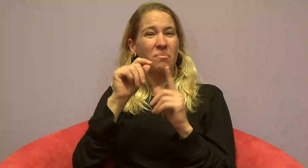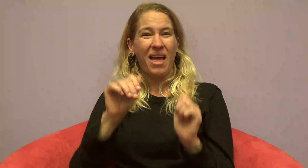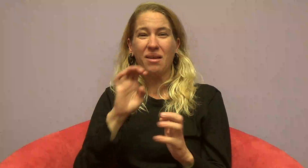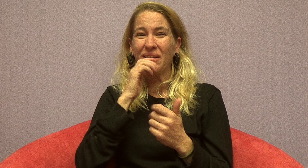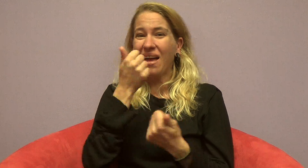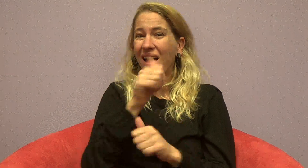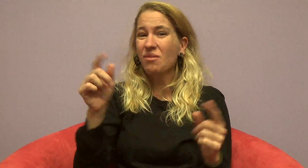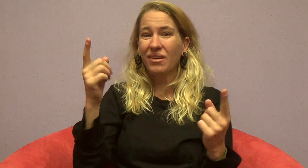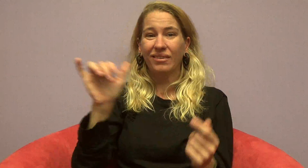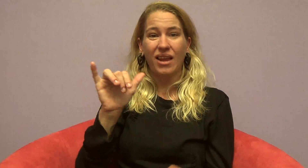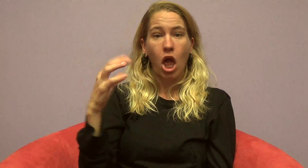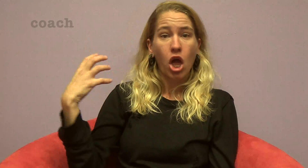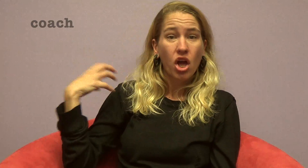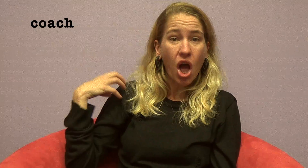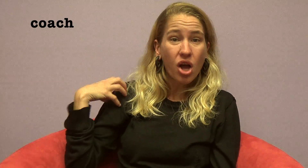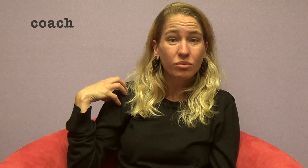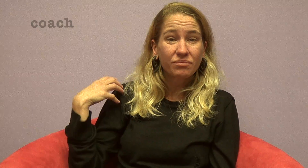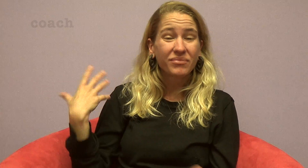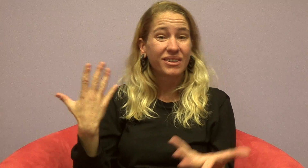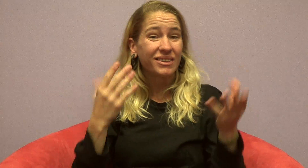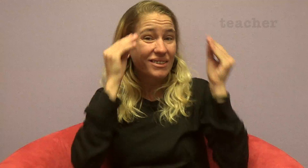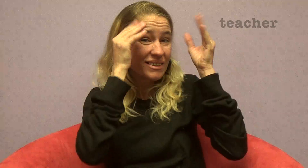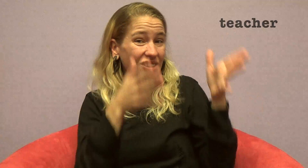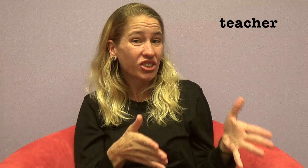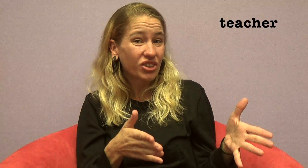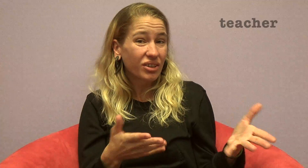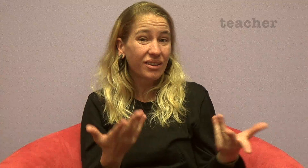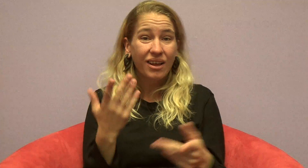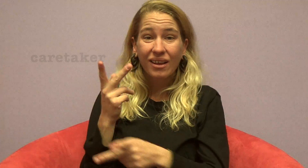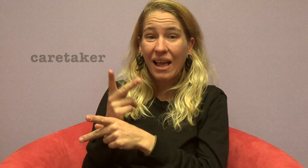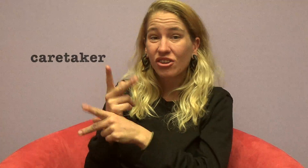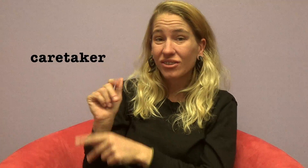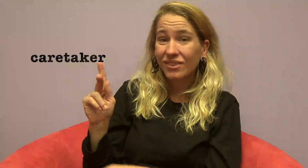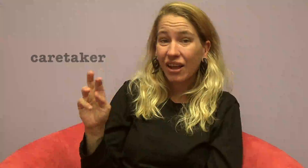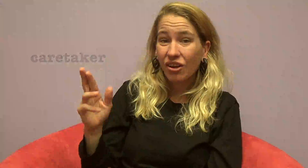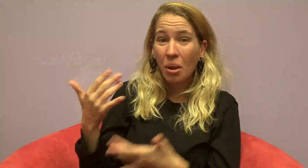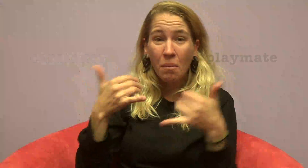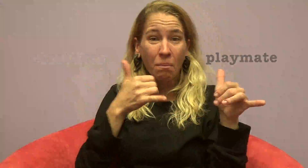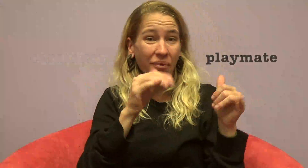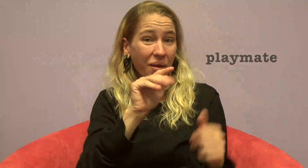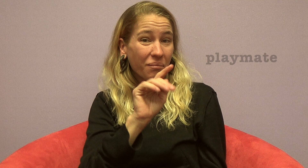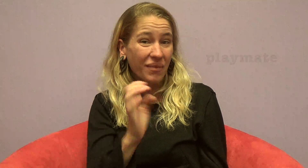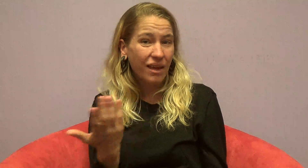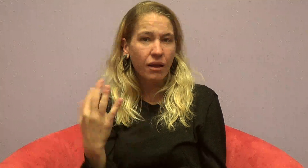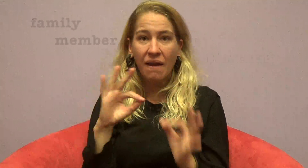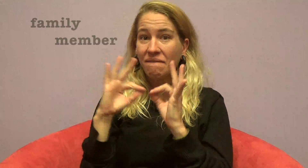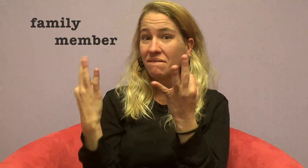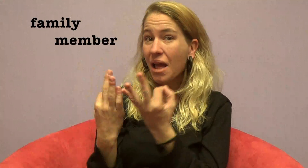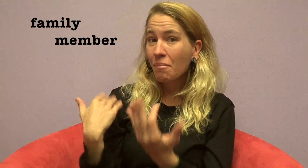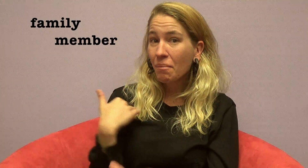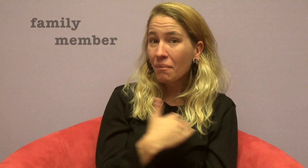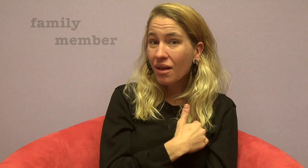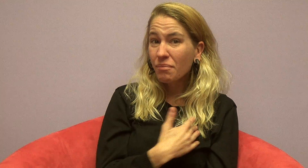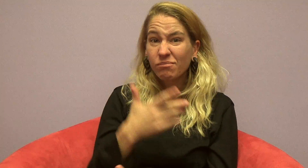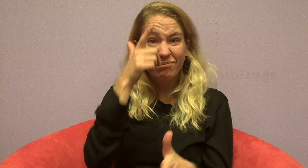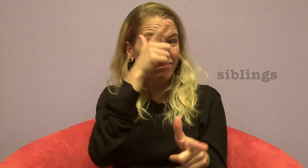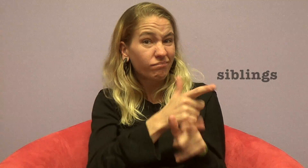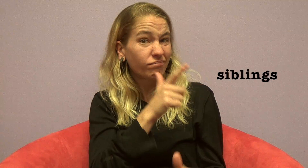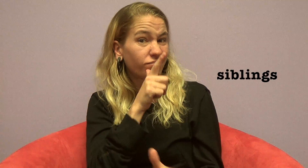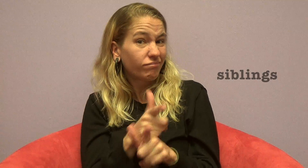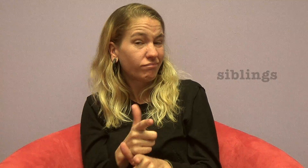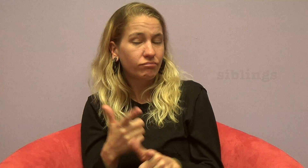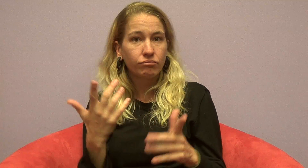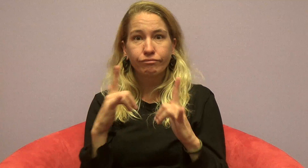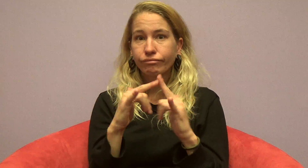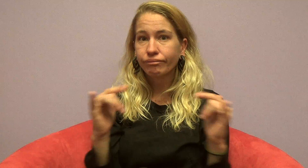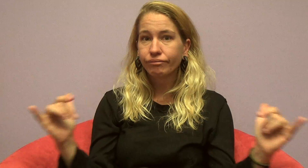Perp can be anyone like the coach, teacher, caretaker, playmate, family member, siblings, and more.